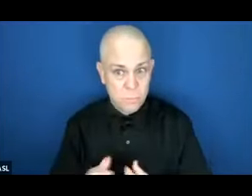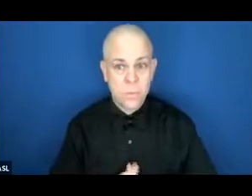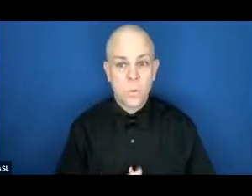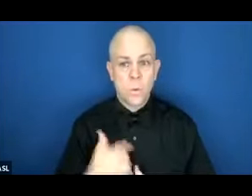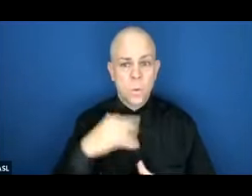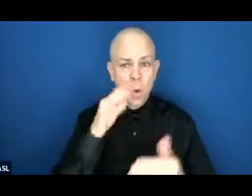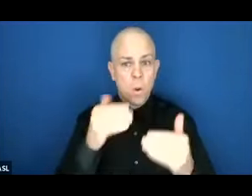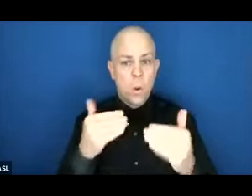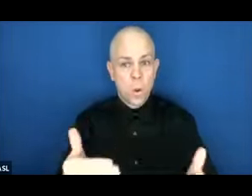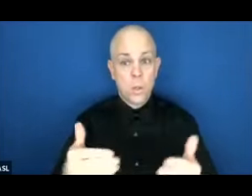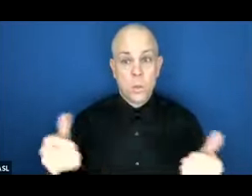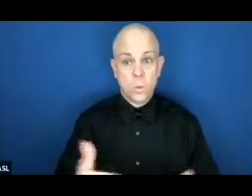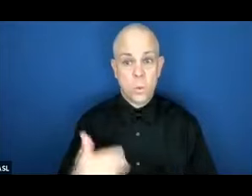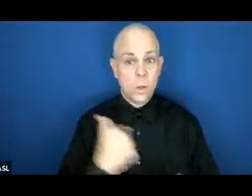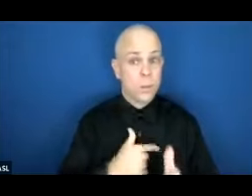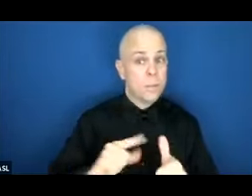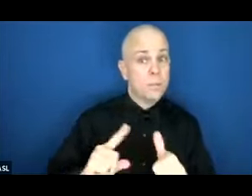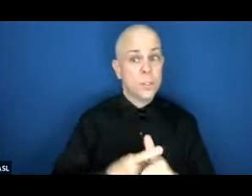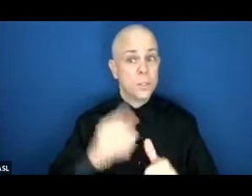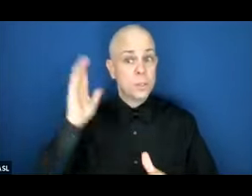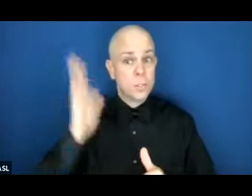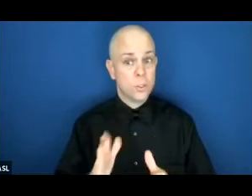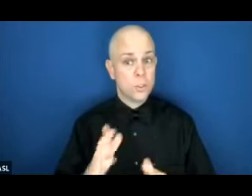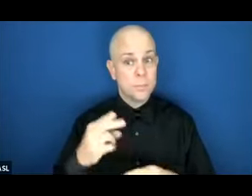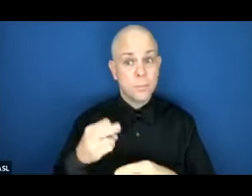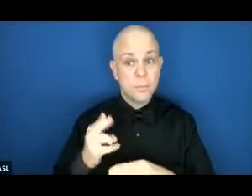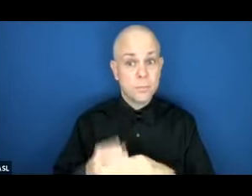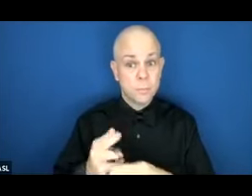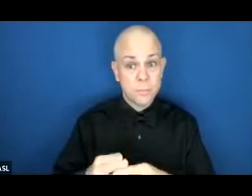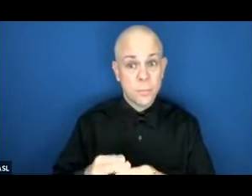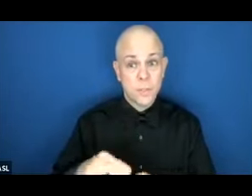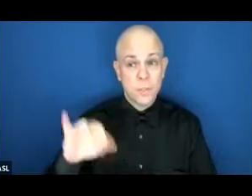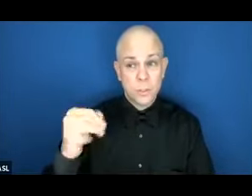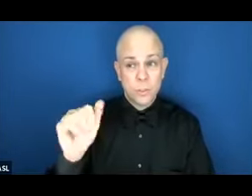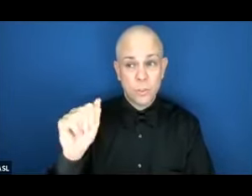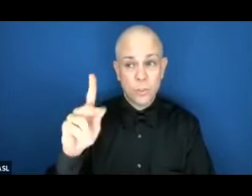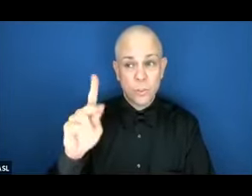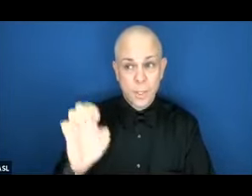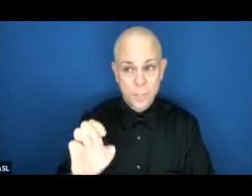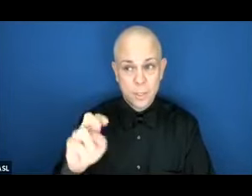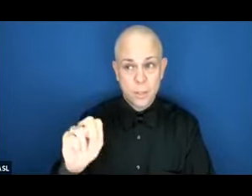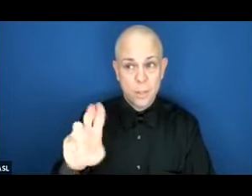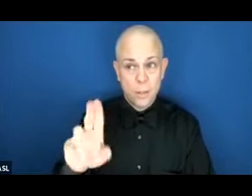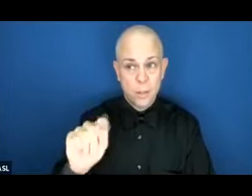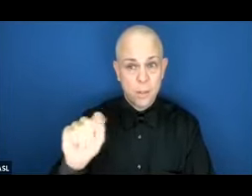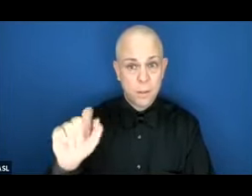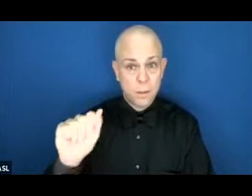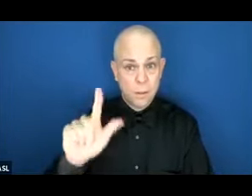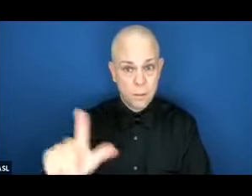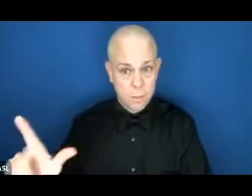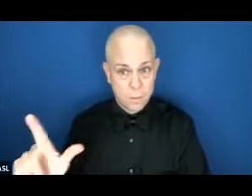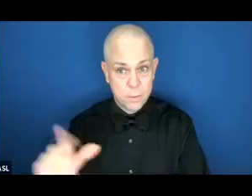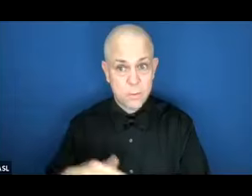Jake Nuttall, he's an operations section chief with the Southwest Area Type 1 Incident Management Team.